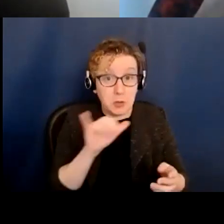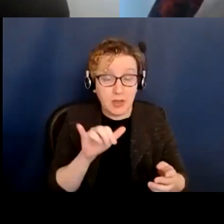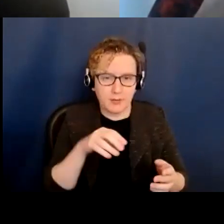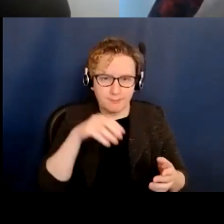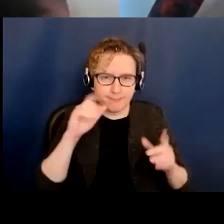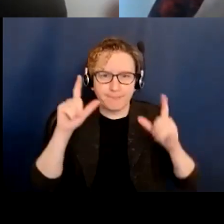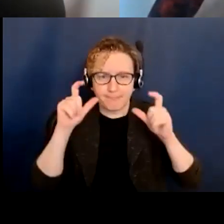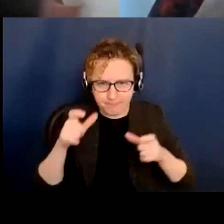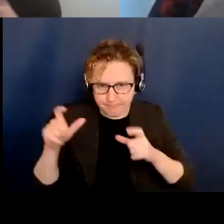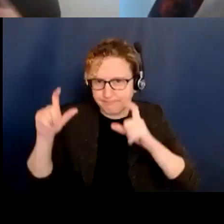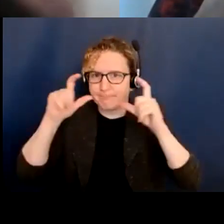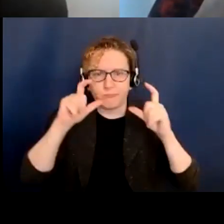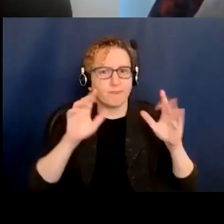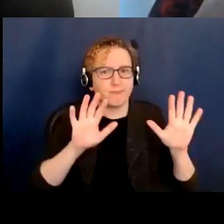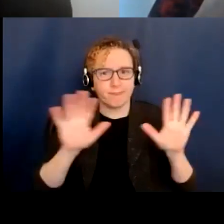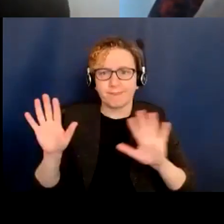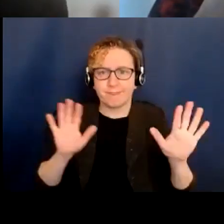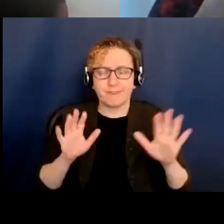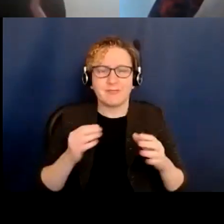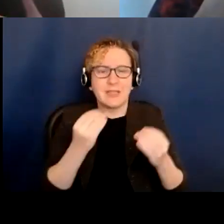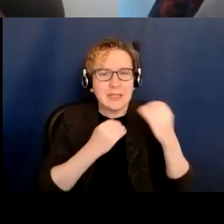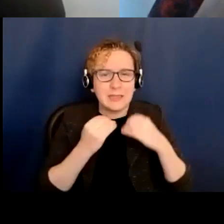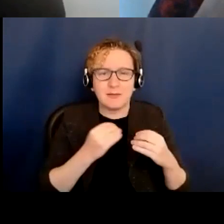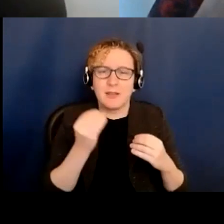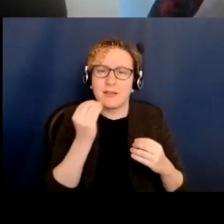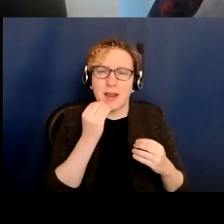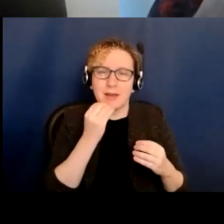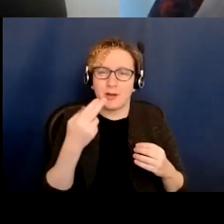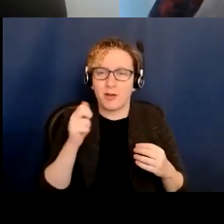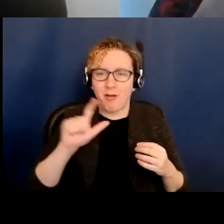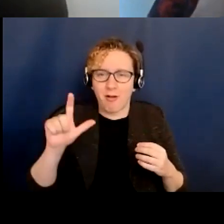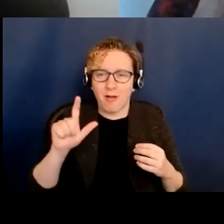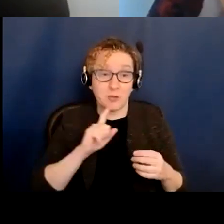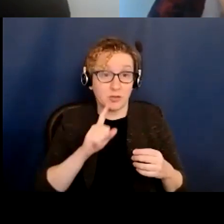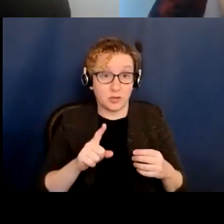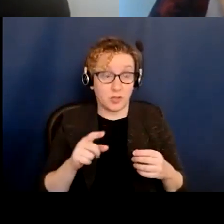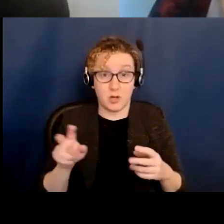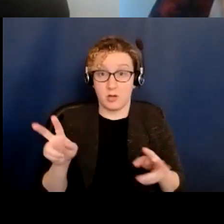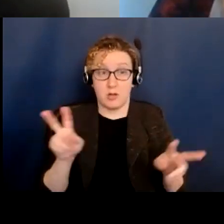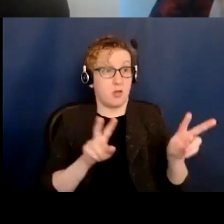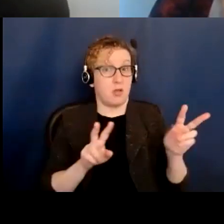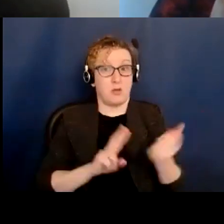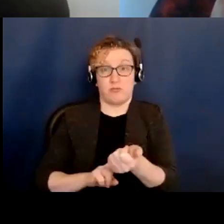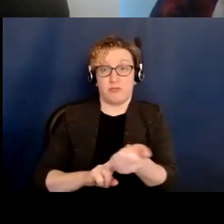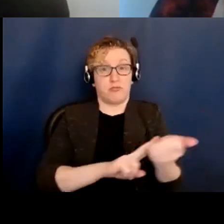University and see or eat in the dining hall and try to make sure that I could understand